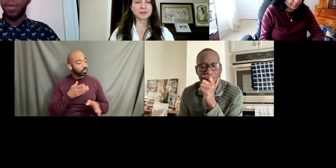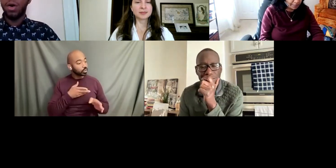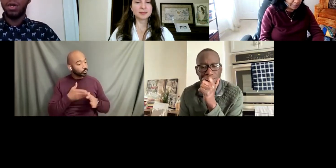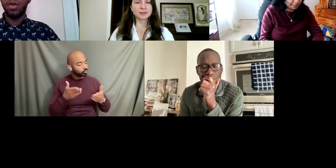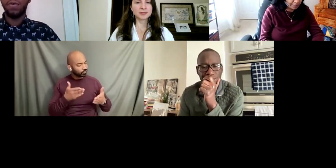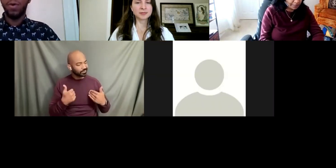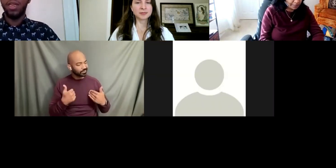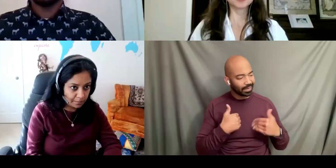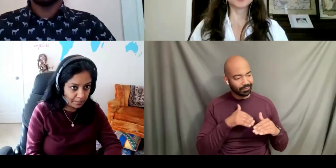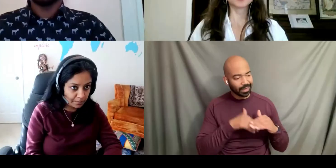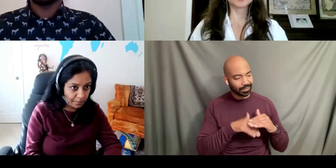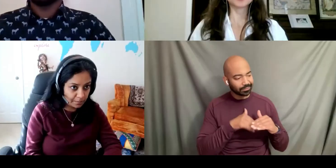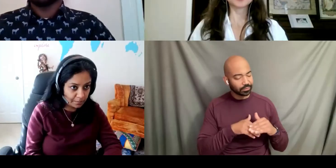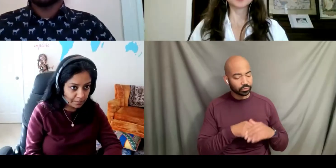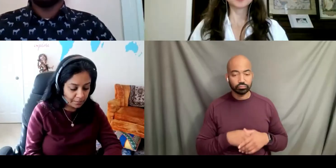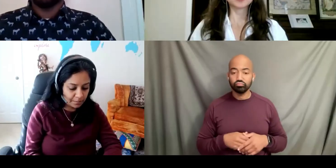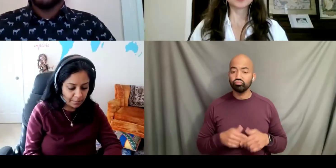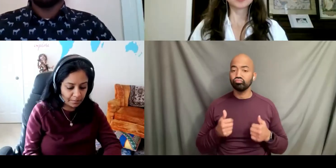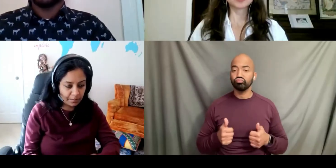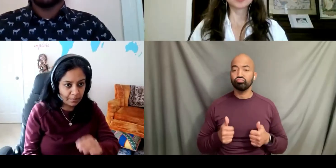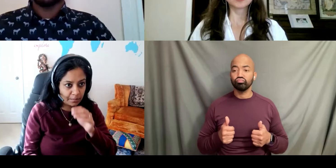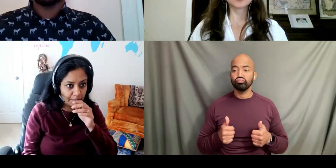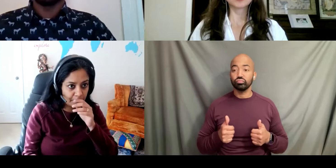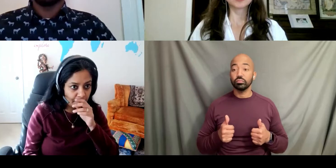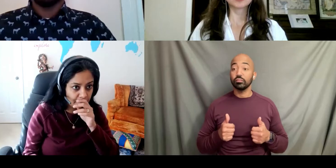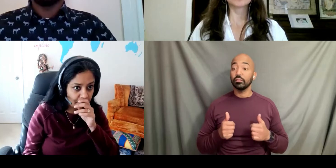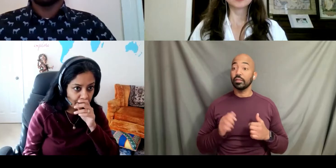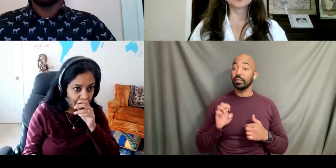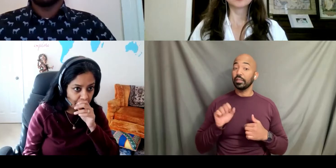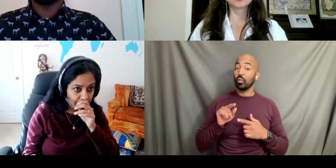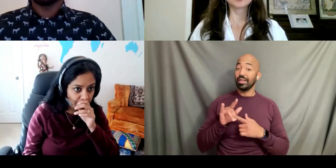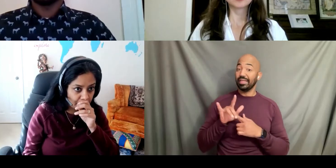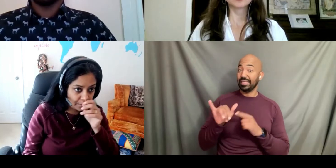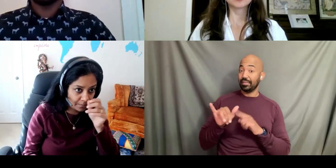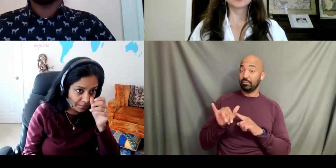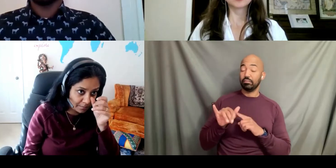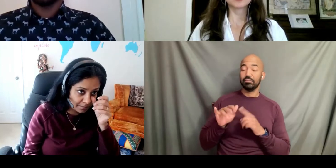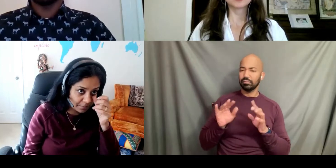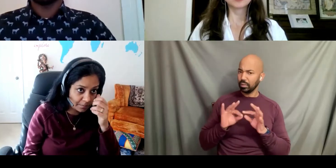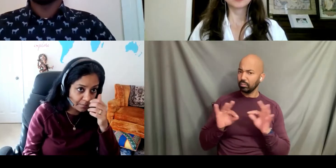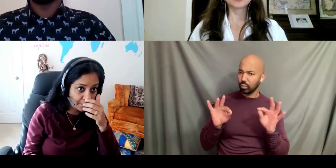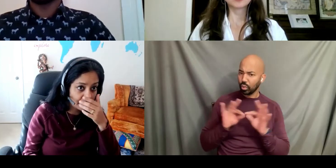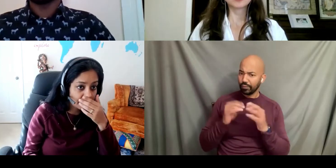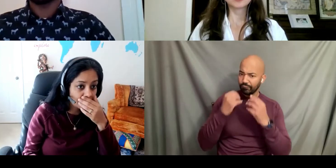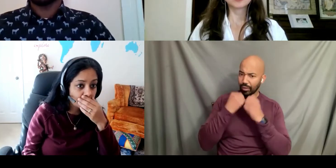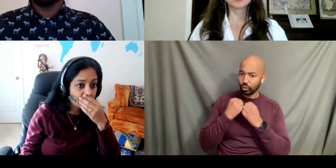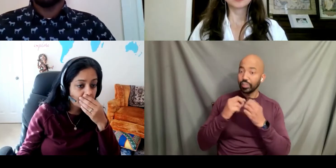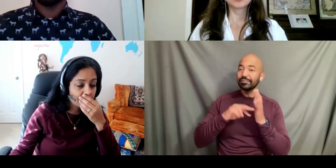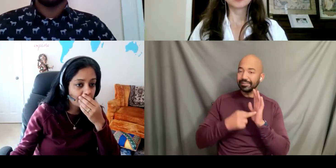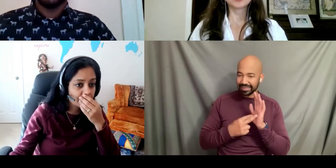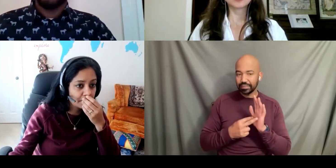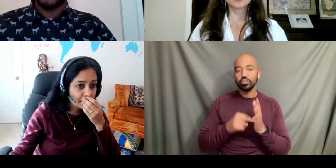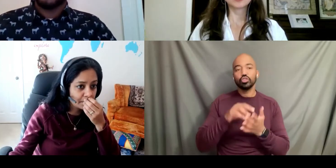Although equality is an important value because it ensures a student enjoys equal treatment,